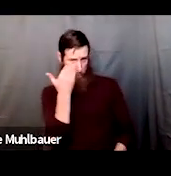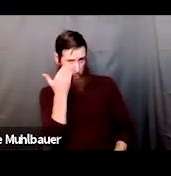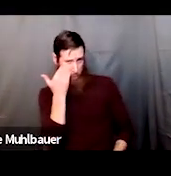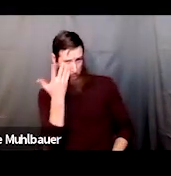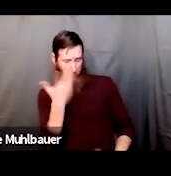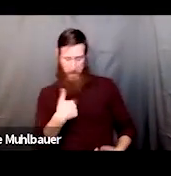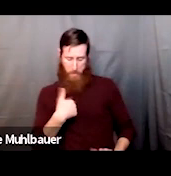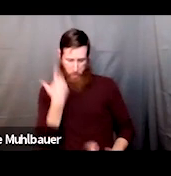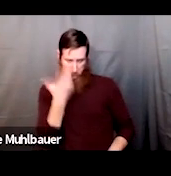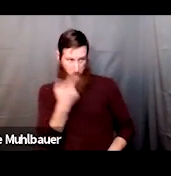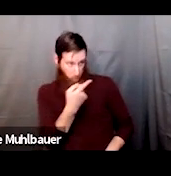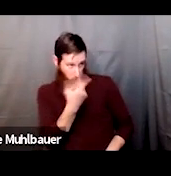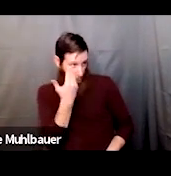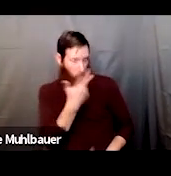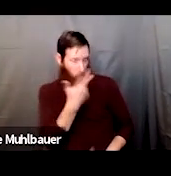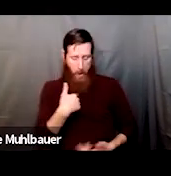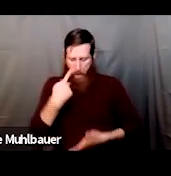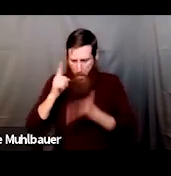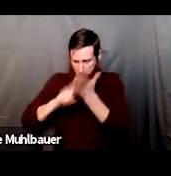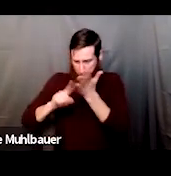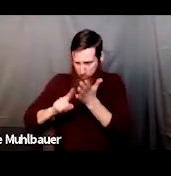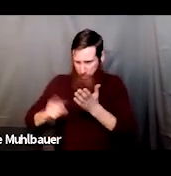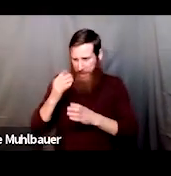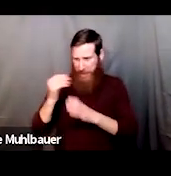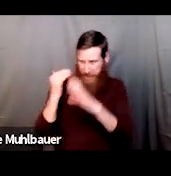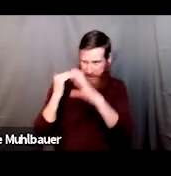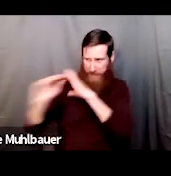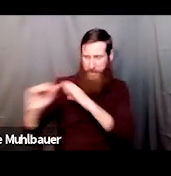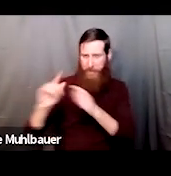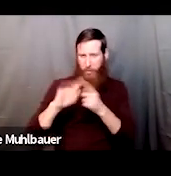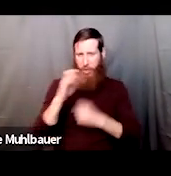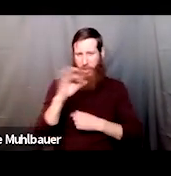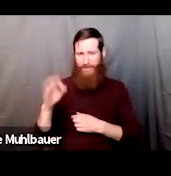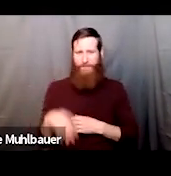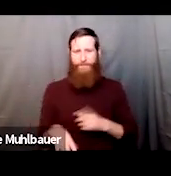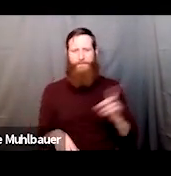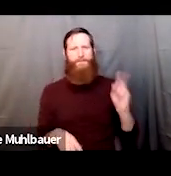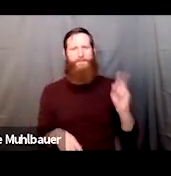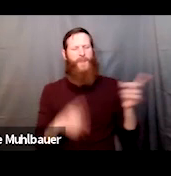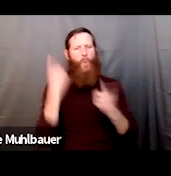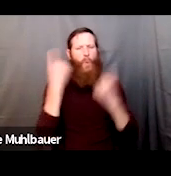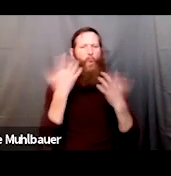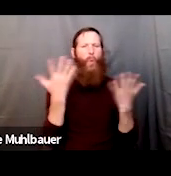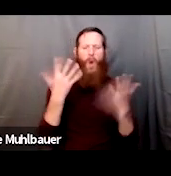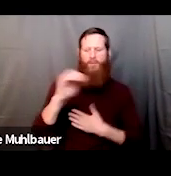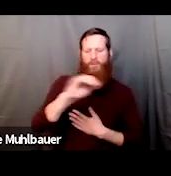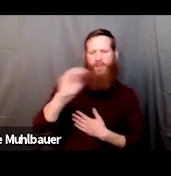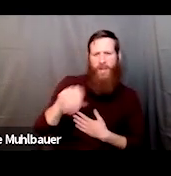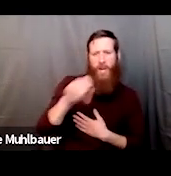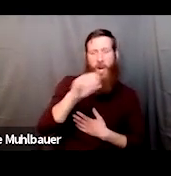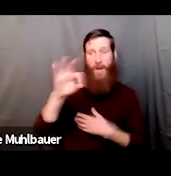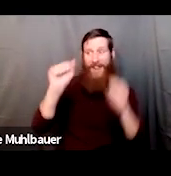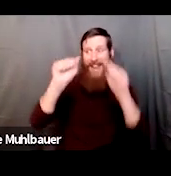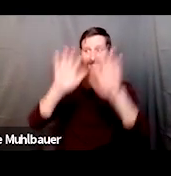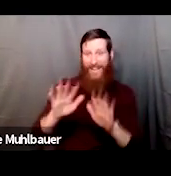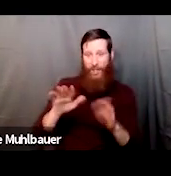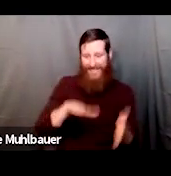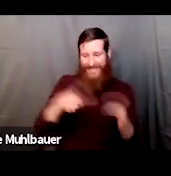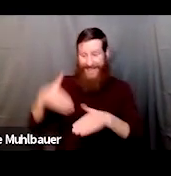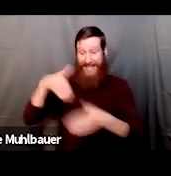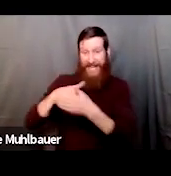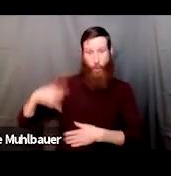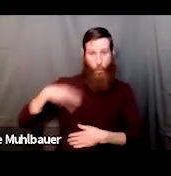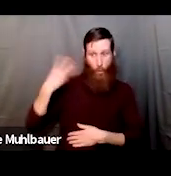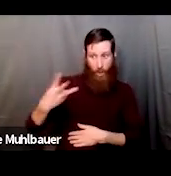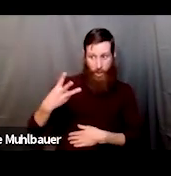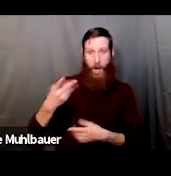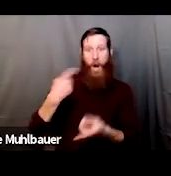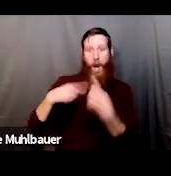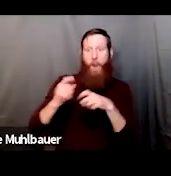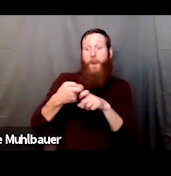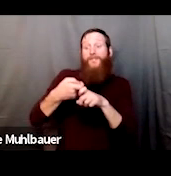Jeff is wondering what percentage of avalanche fatalities in Washington come from trauma rather than asphyxiation